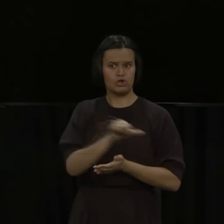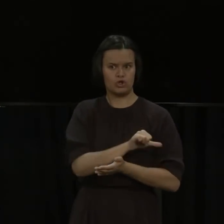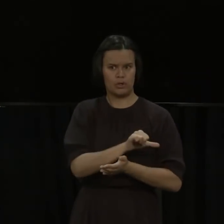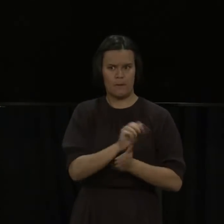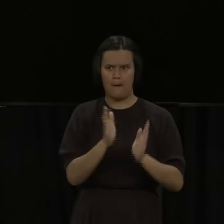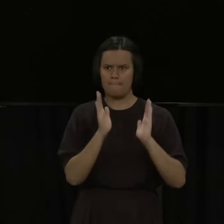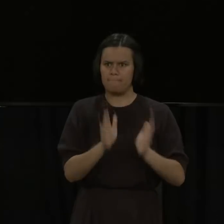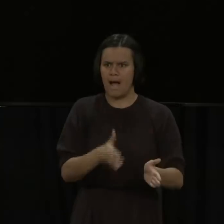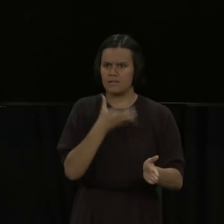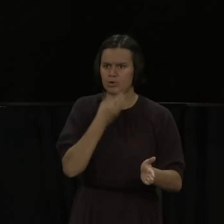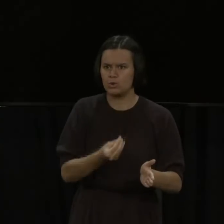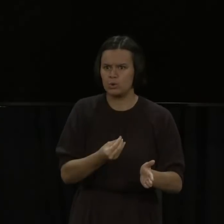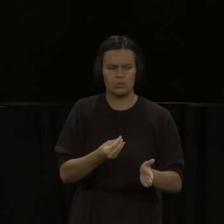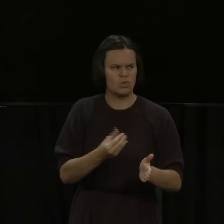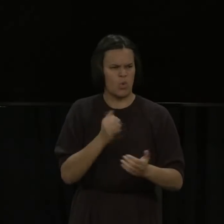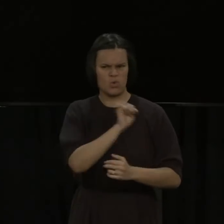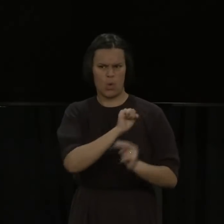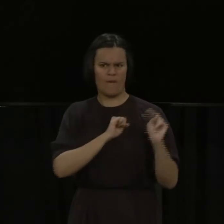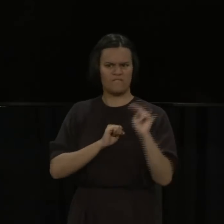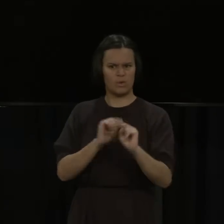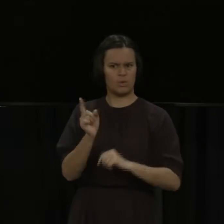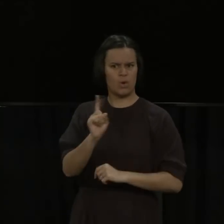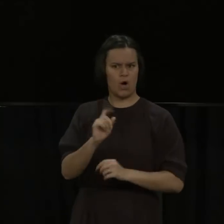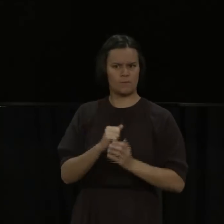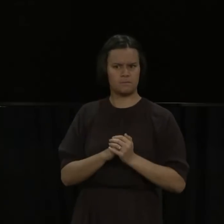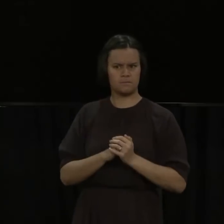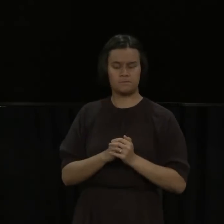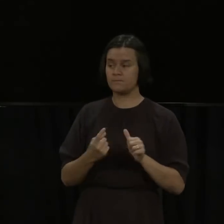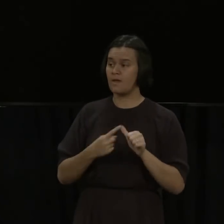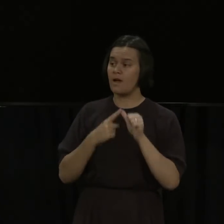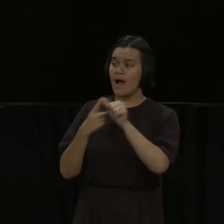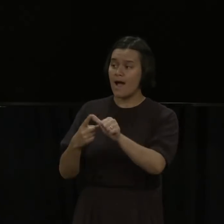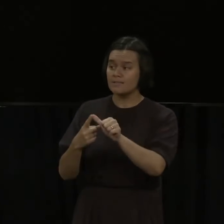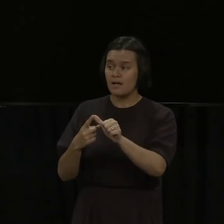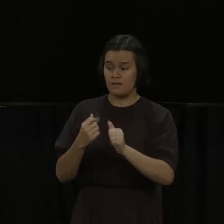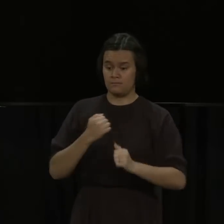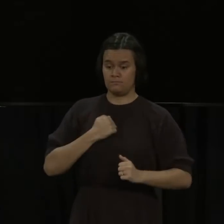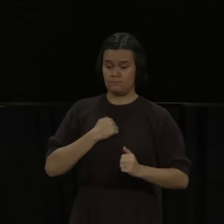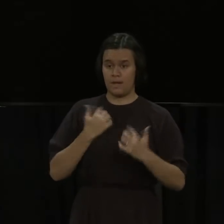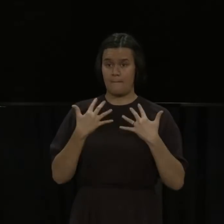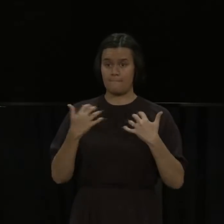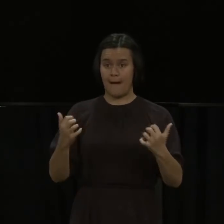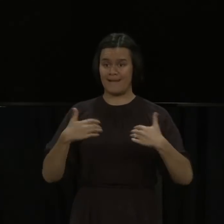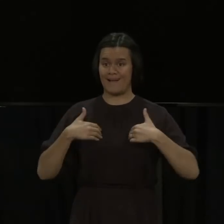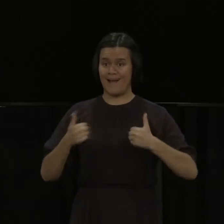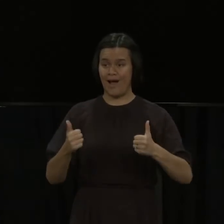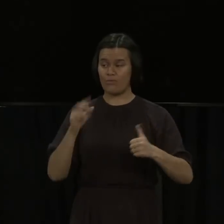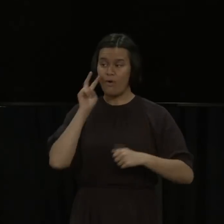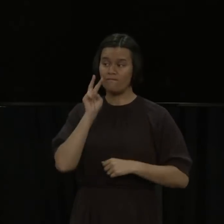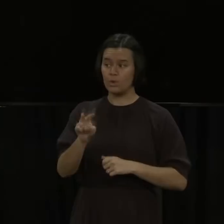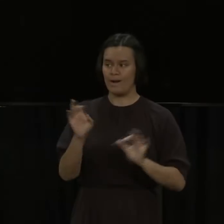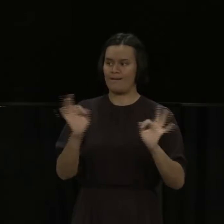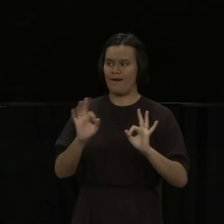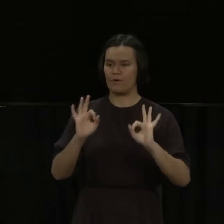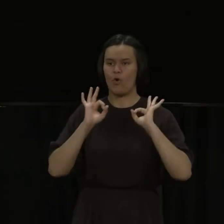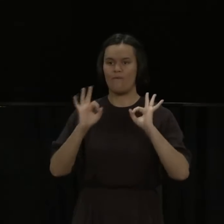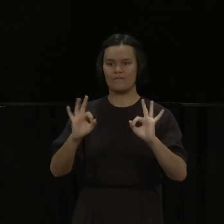Was your health advice around this that it should be mandated? What is your view from the